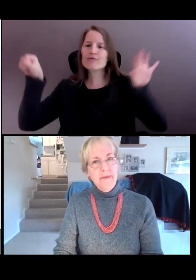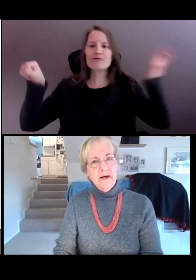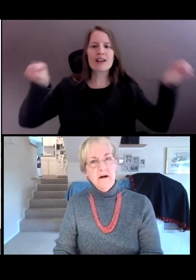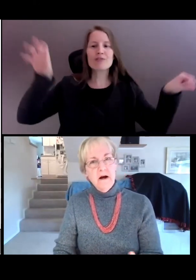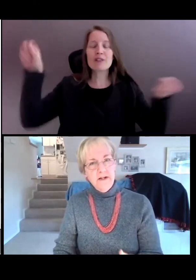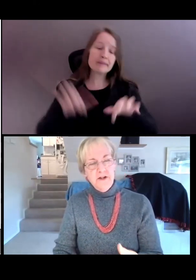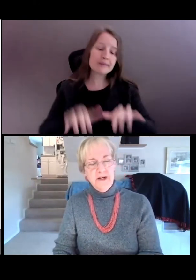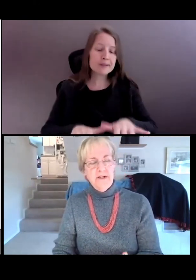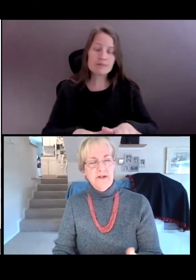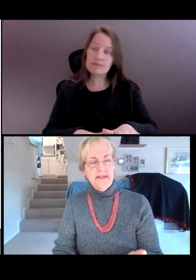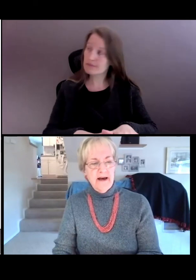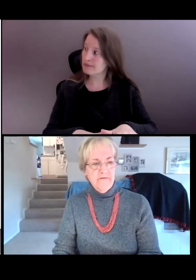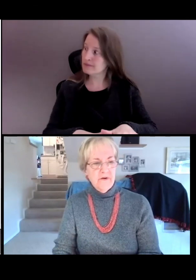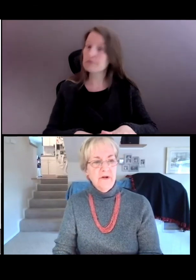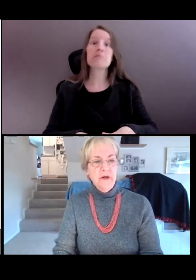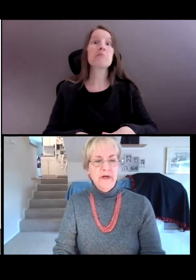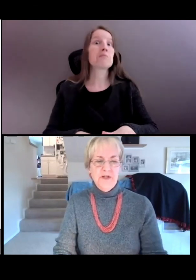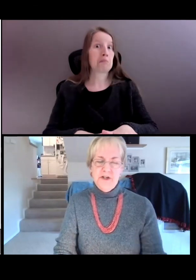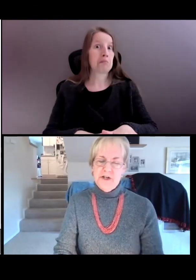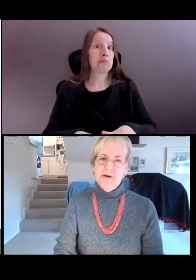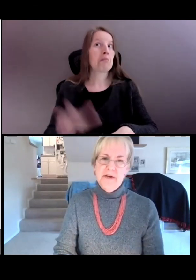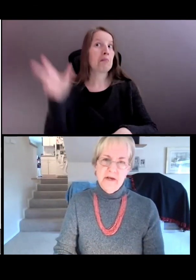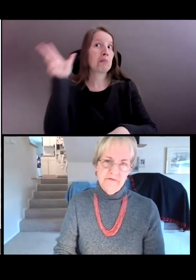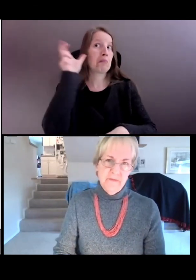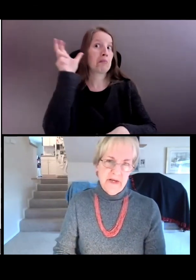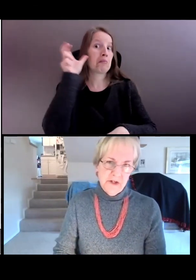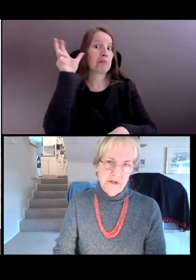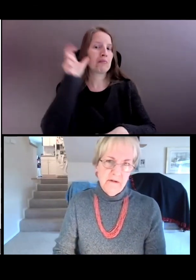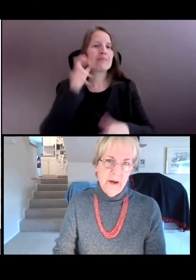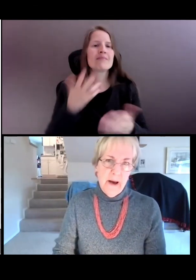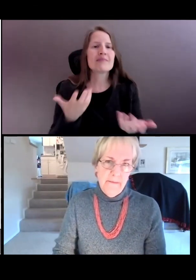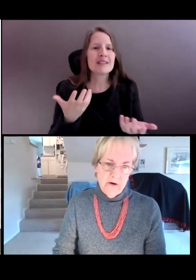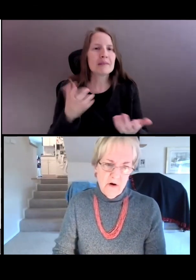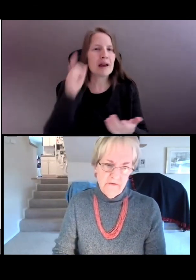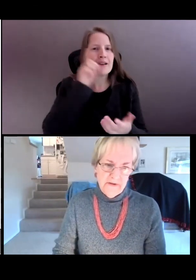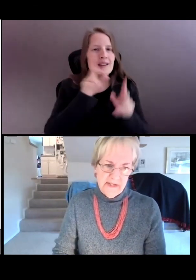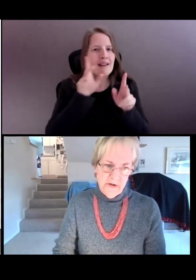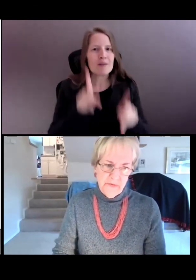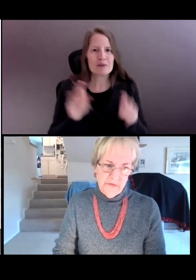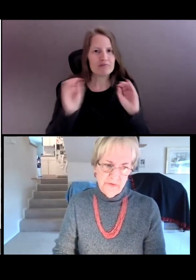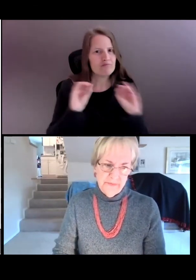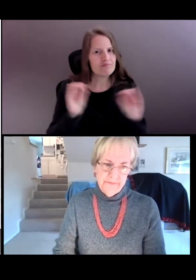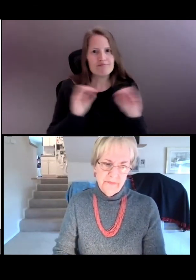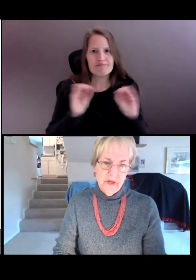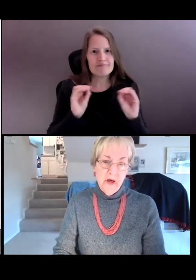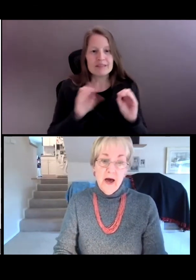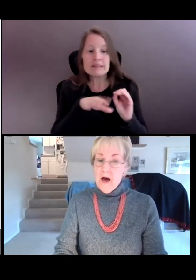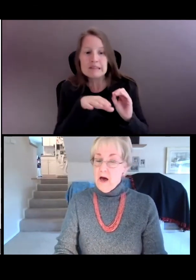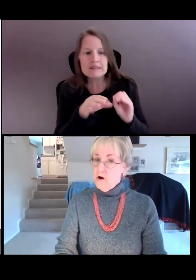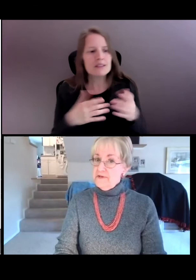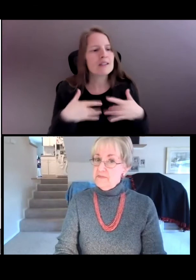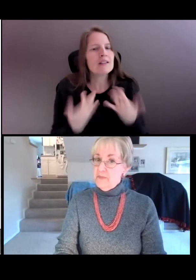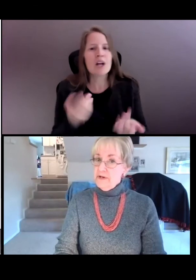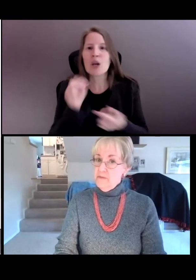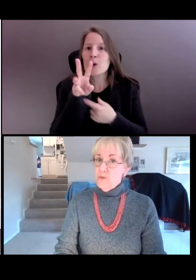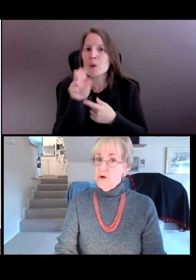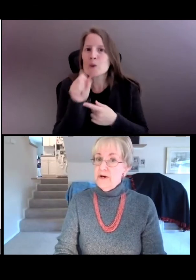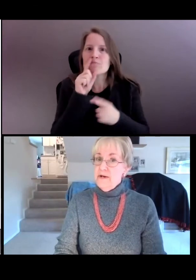make a conscientious effort to share information about office news An office bulletin board